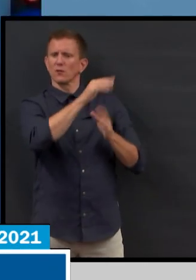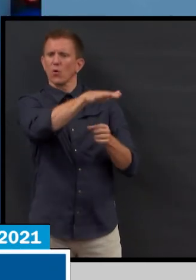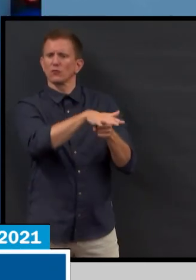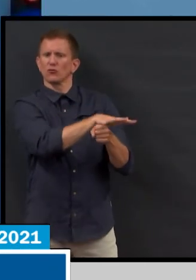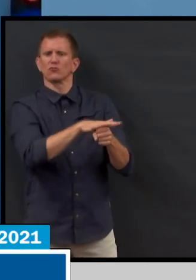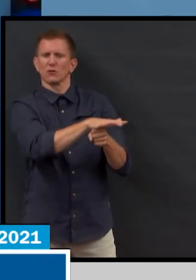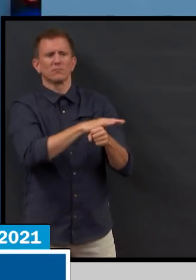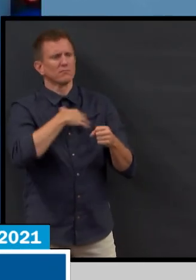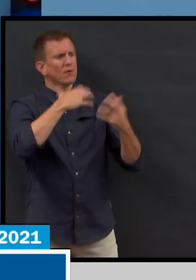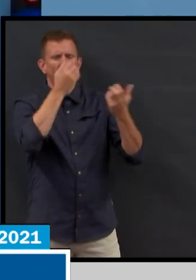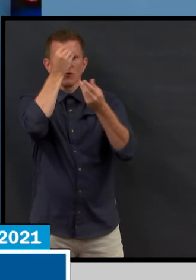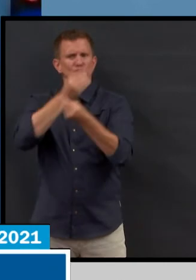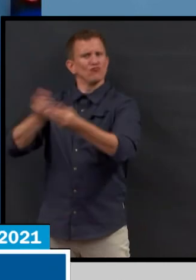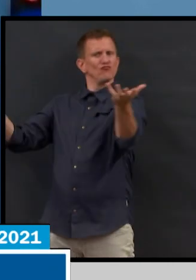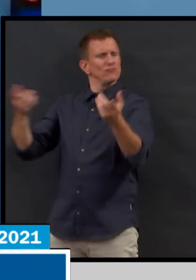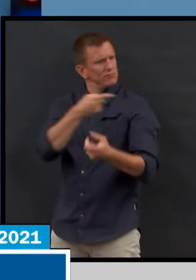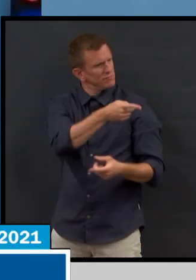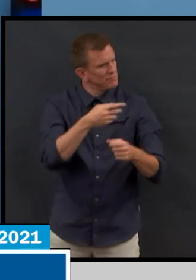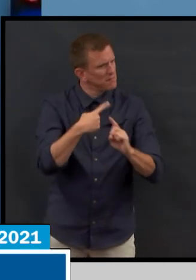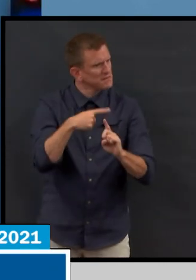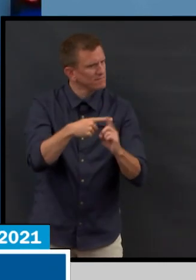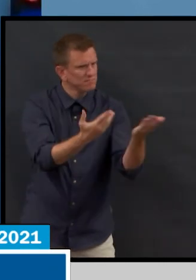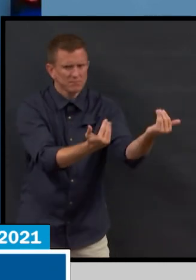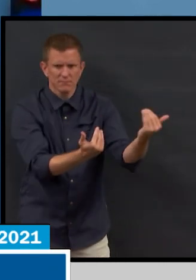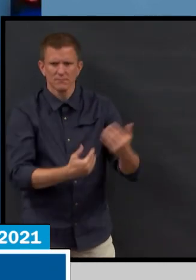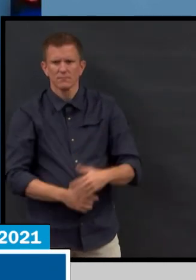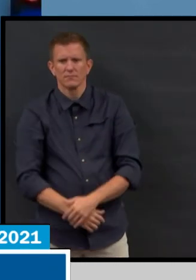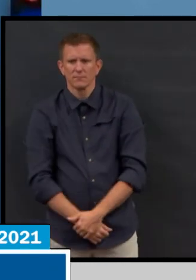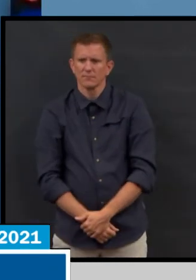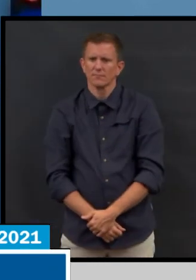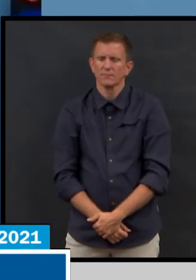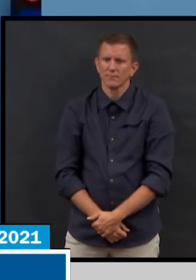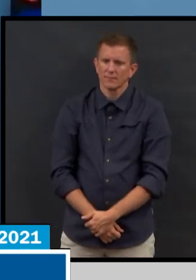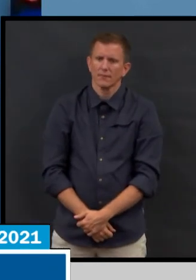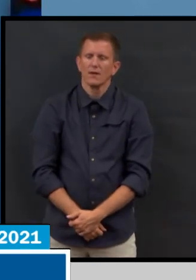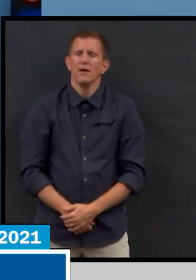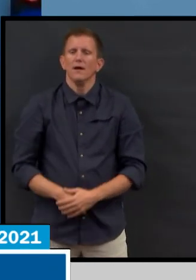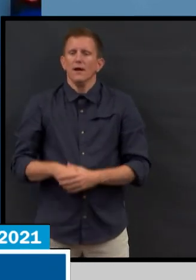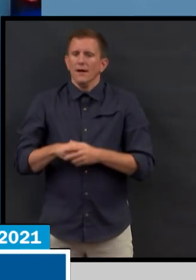talk about housing and affordability is certainly something that always comes to the forefront and